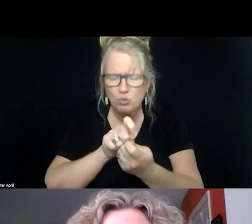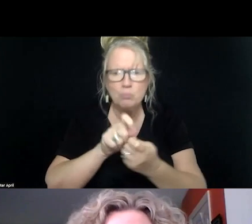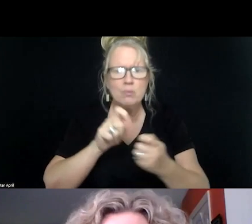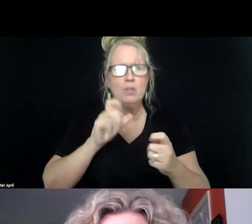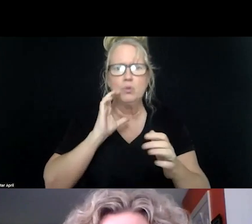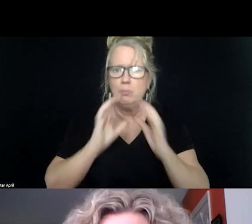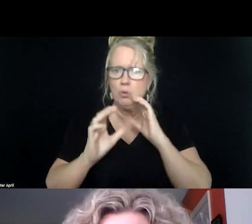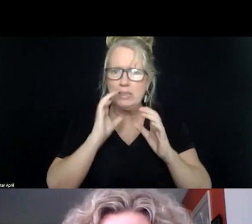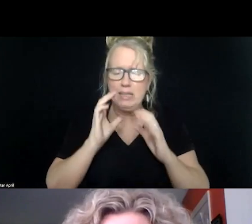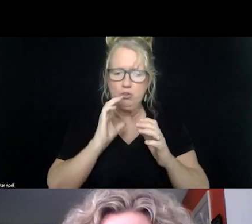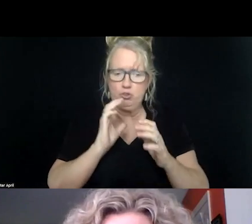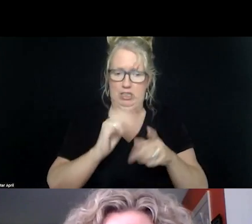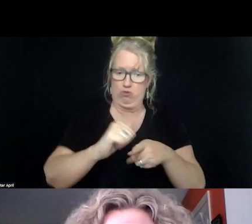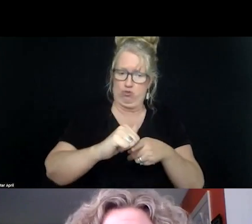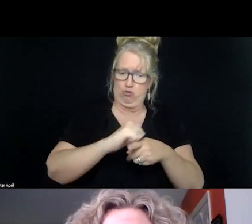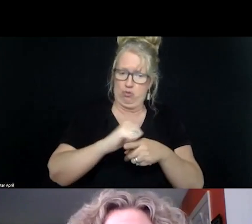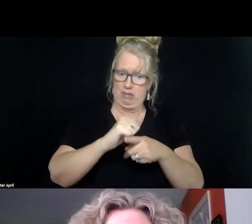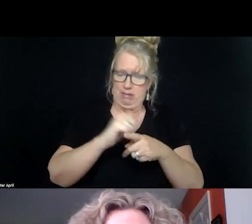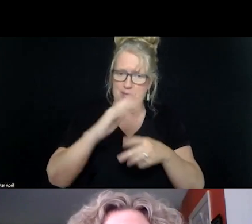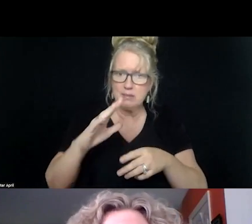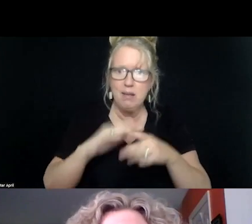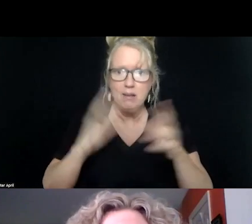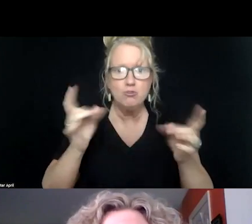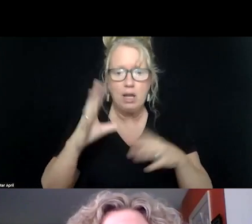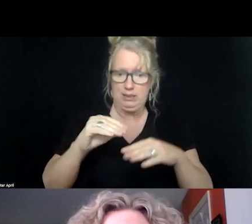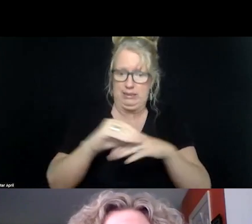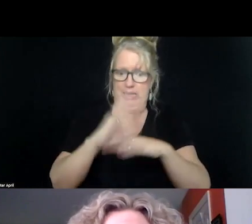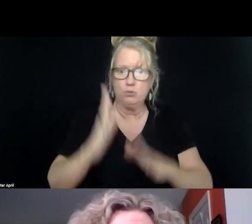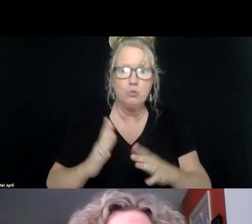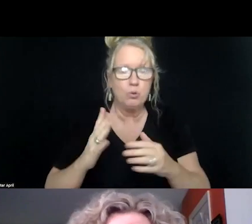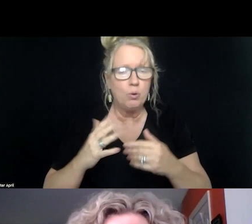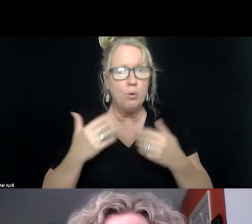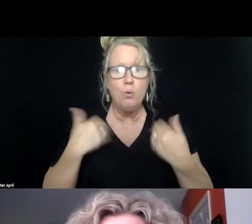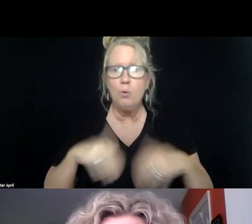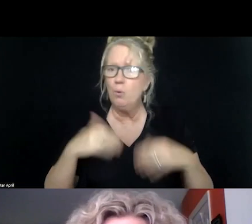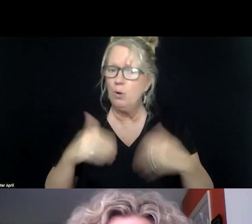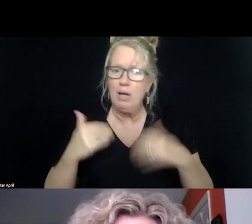TRAINED CRISIS COUNSELOR. IT IS PHENOMENAL.